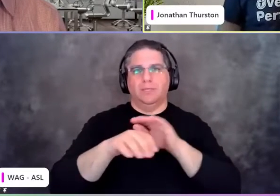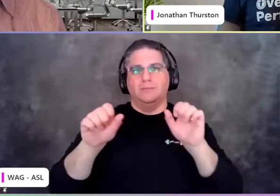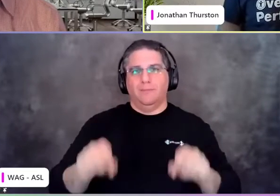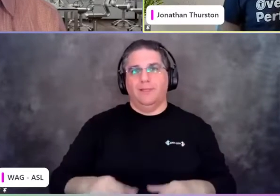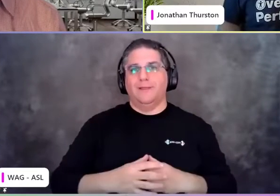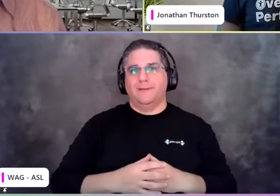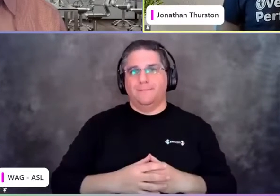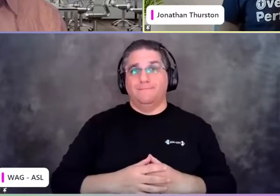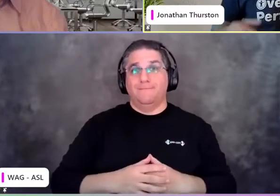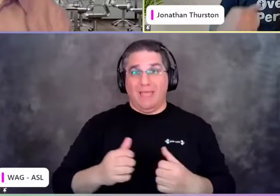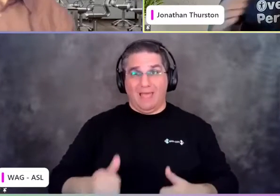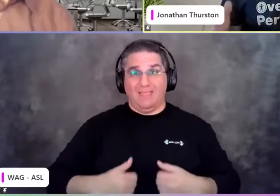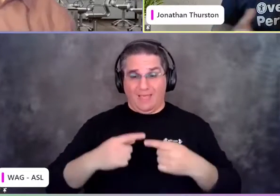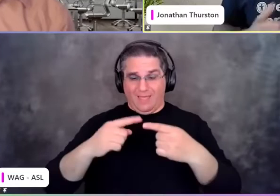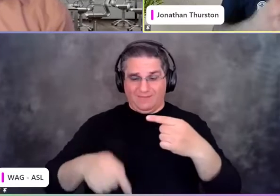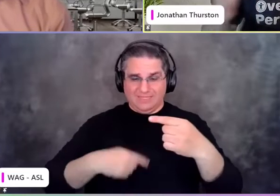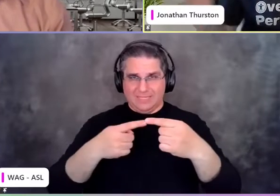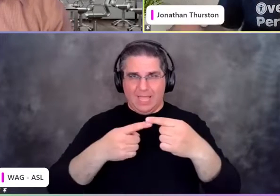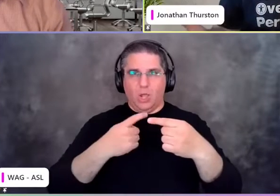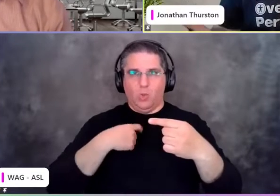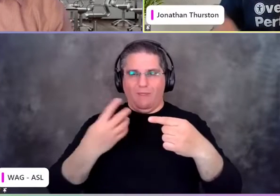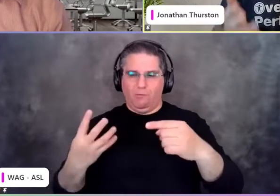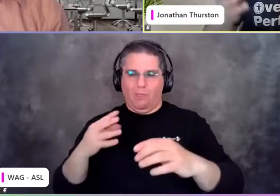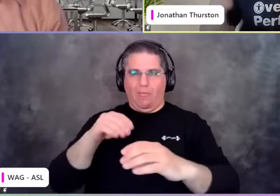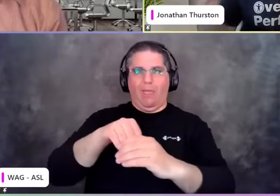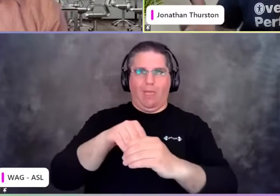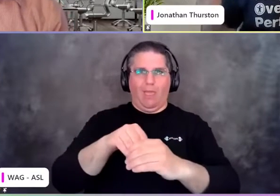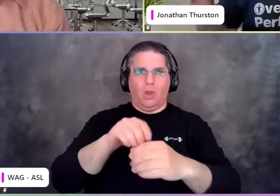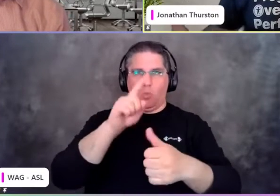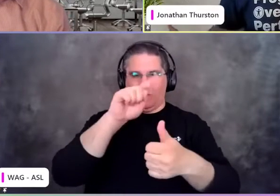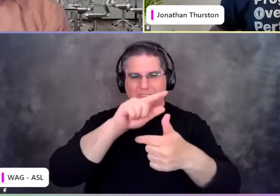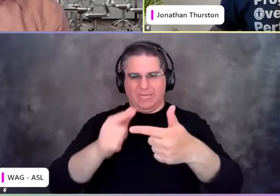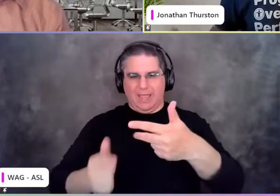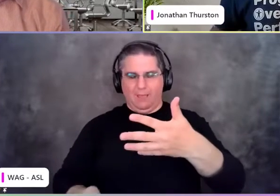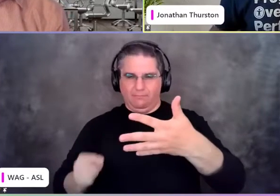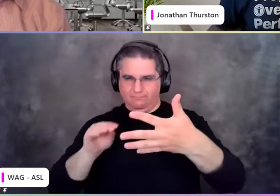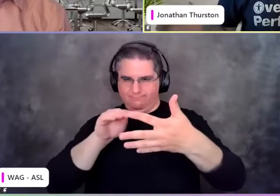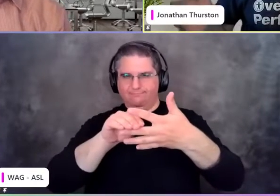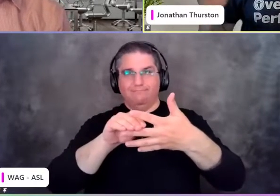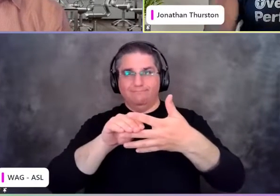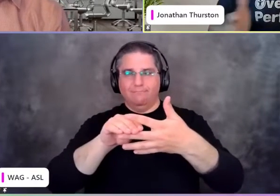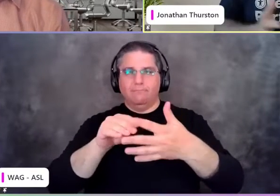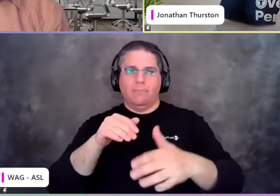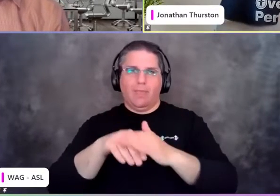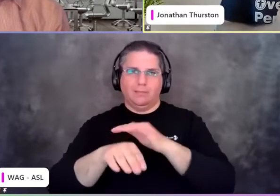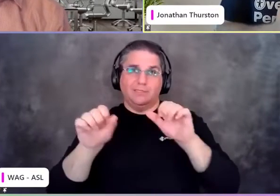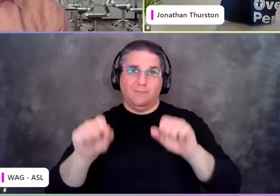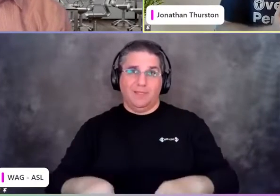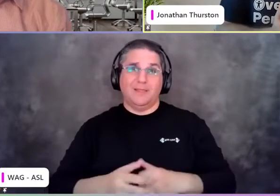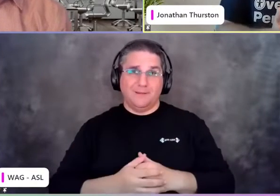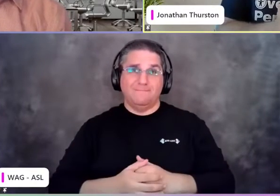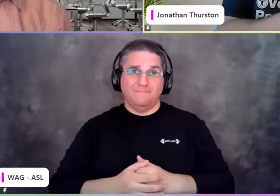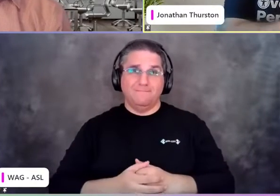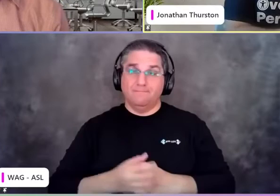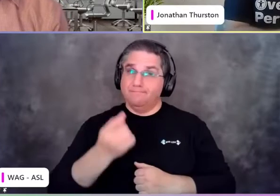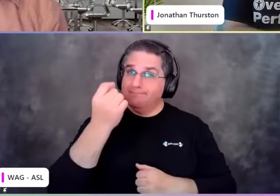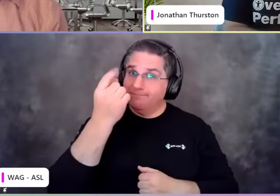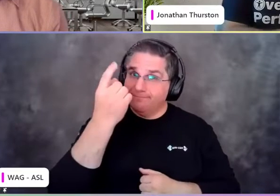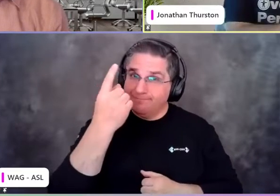noticed is there's always the opportunity to inject accessibility into that life cycle. And of course, as most